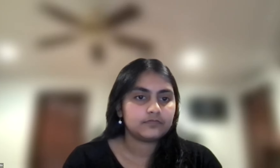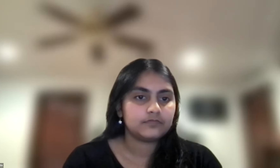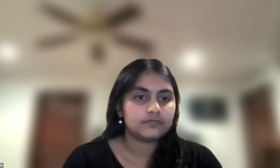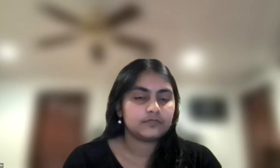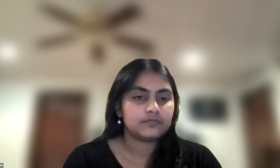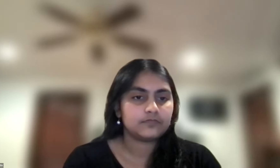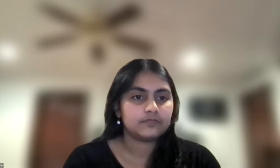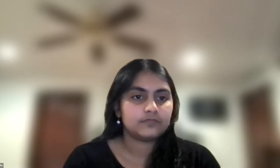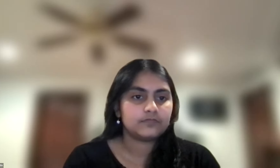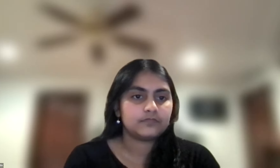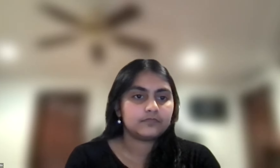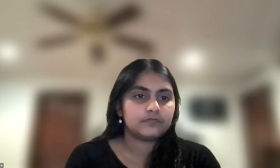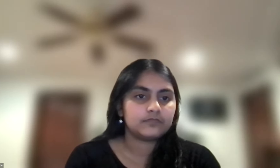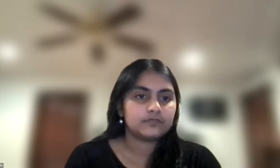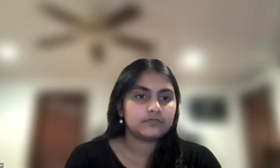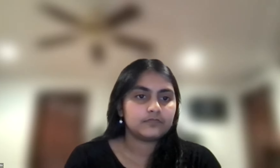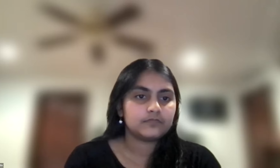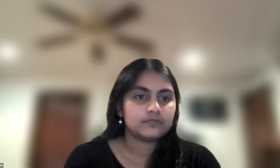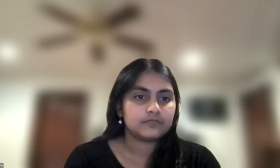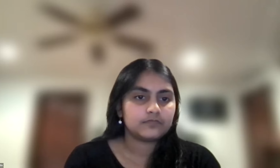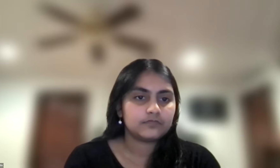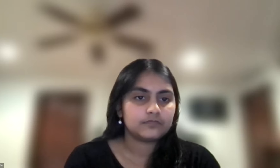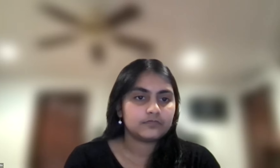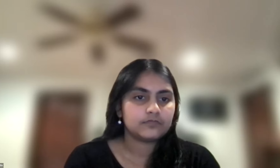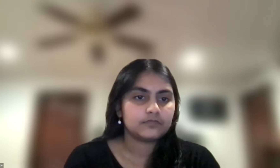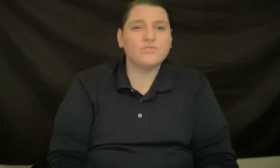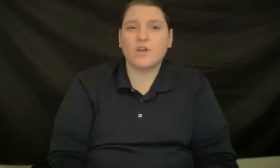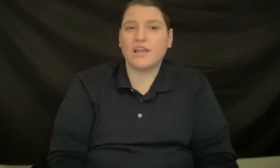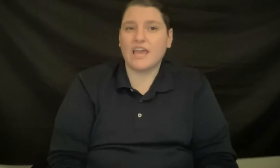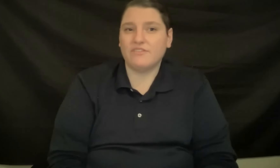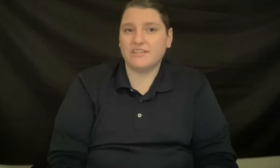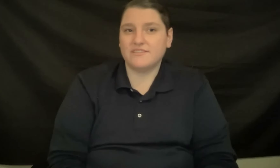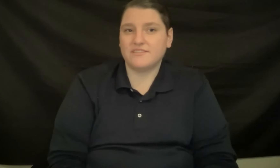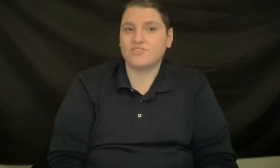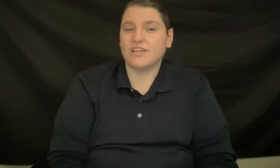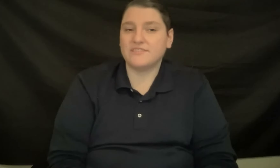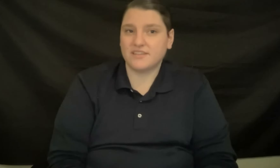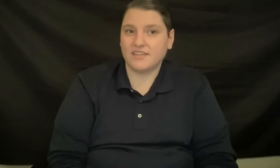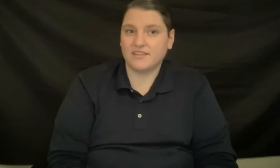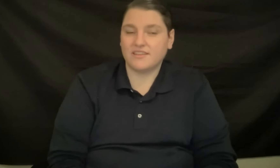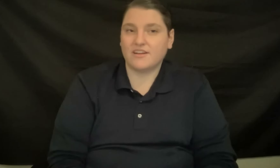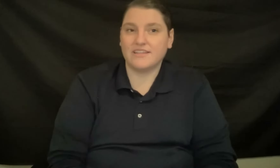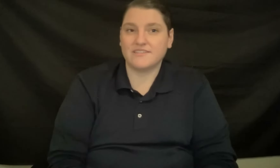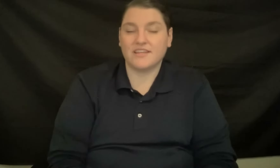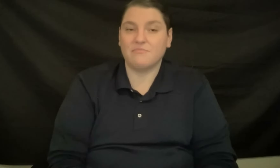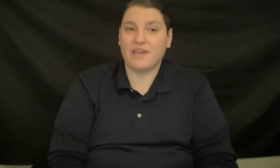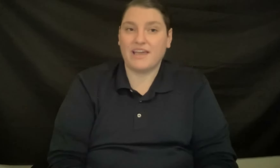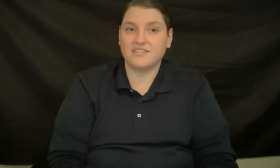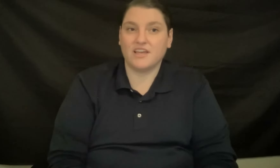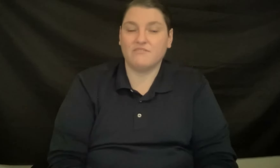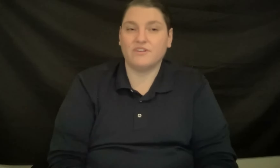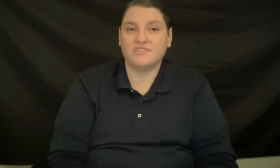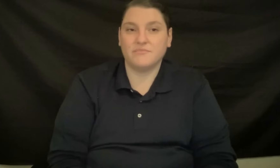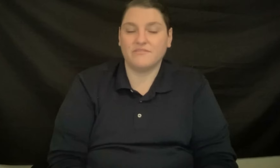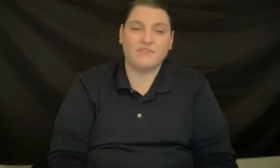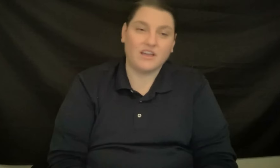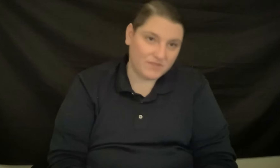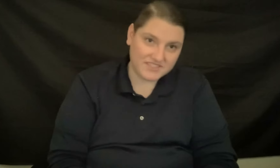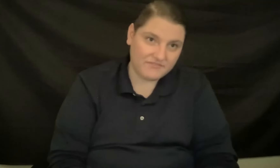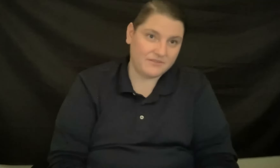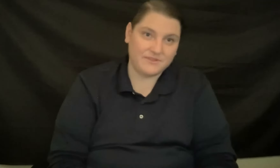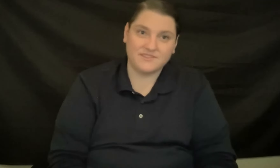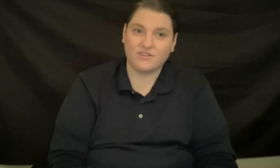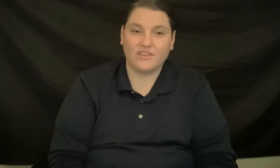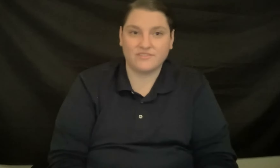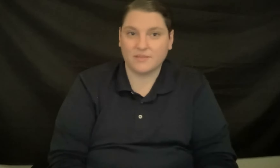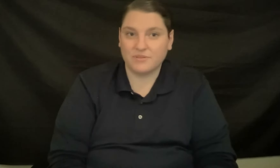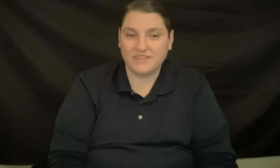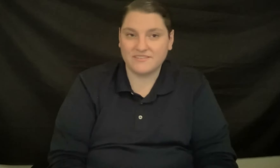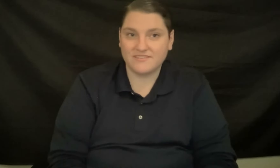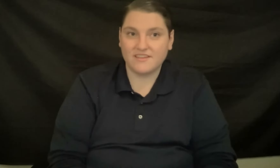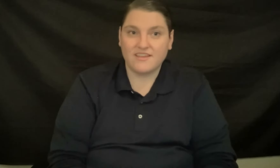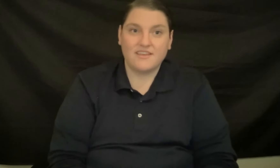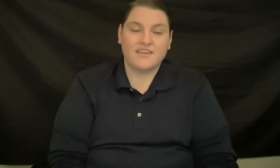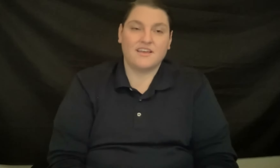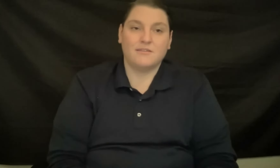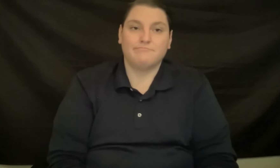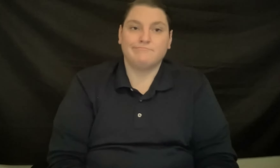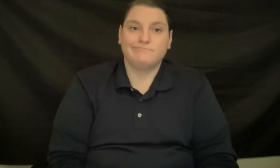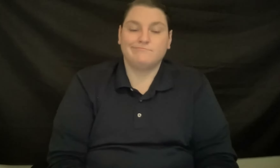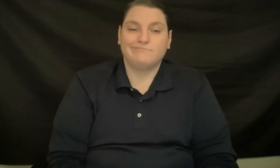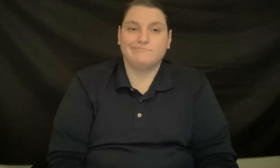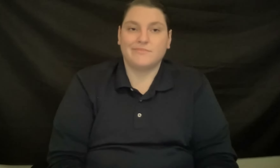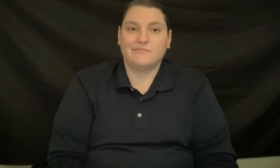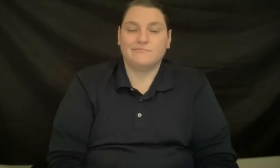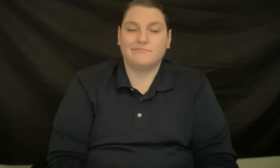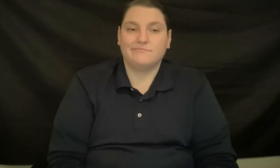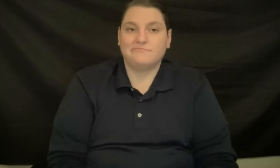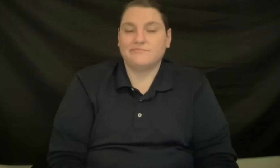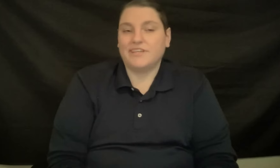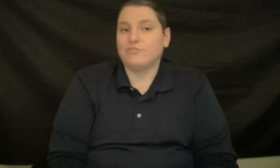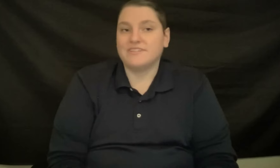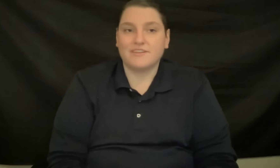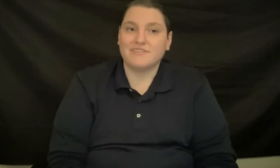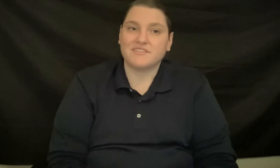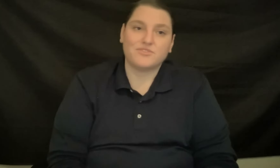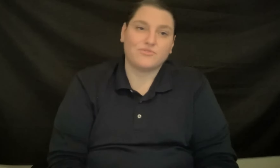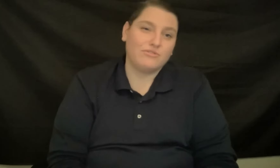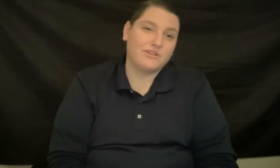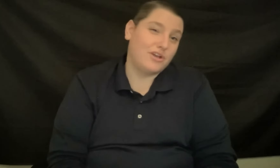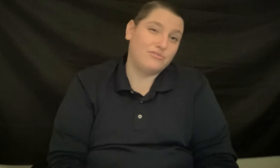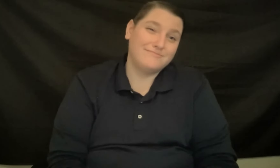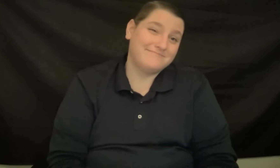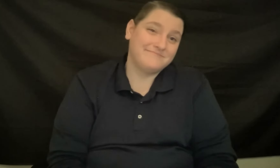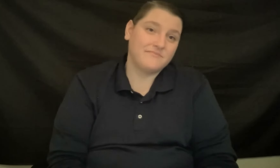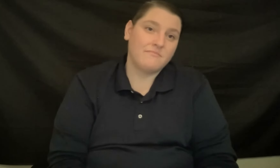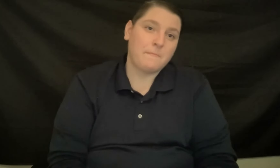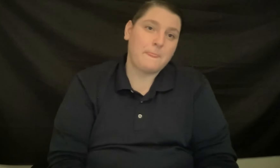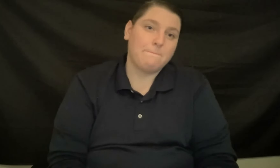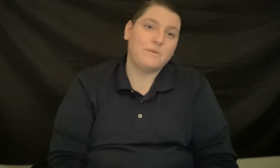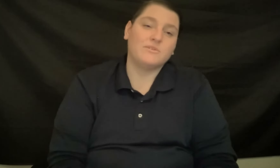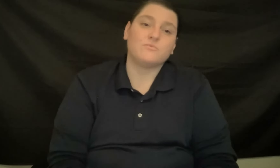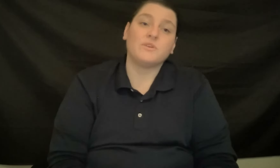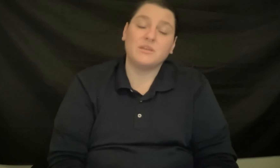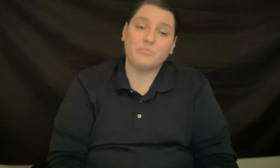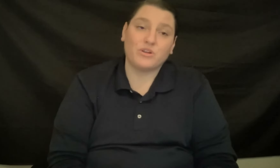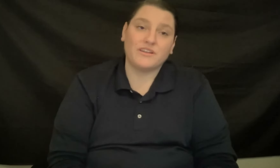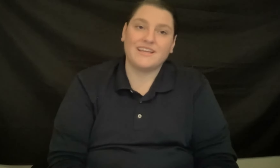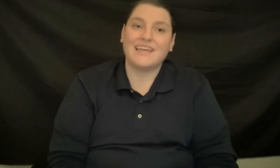All right. And our last question for the evening is asking: Can supplements increase the risk of developing a stroke?